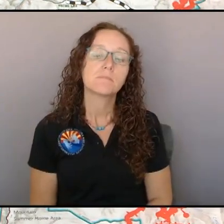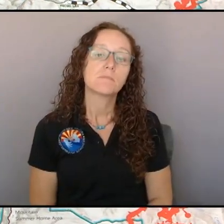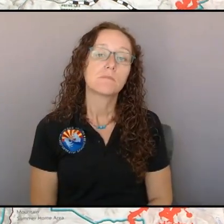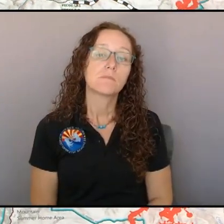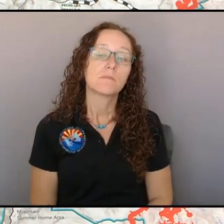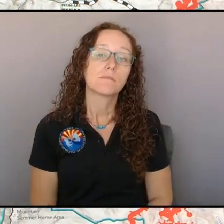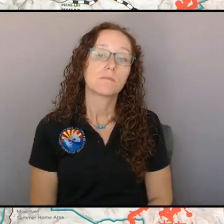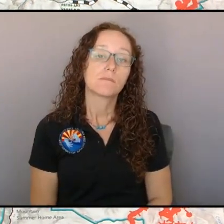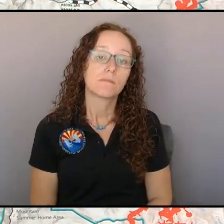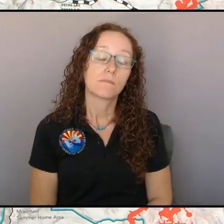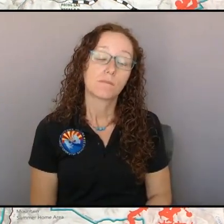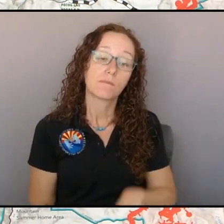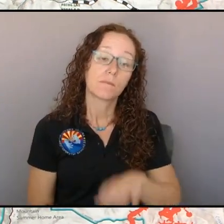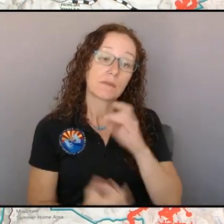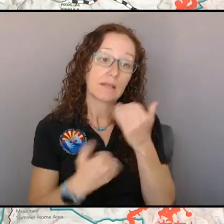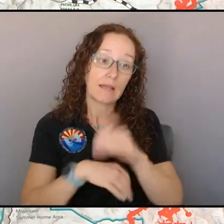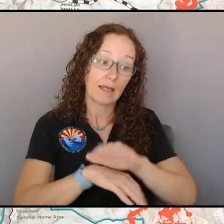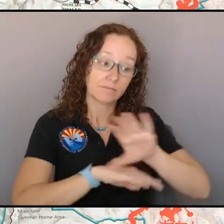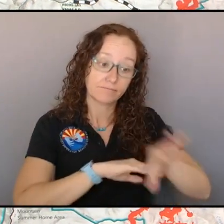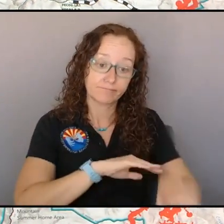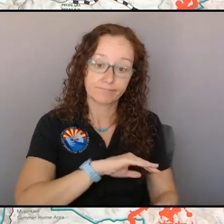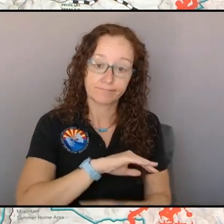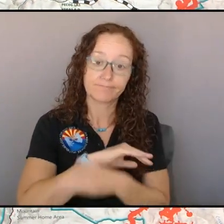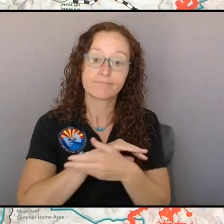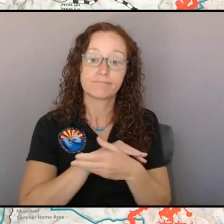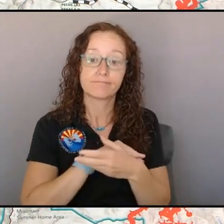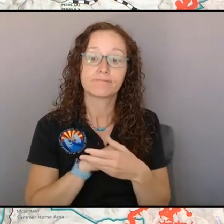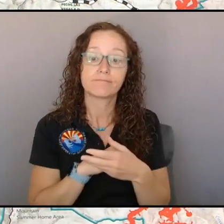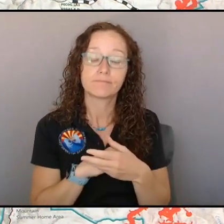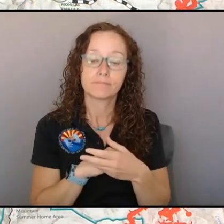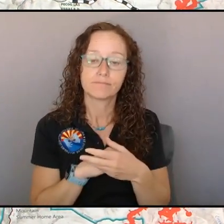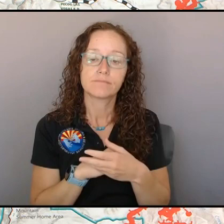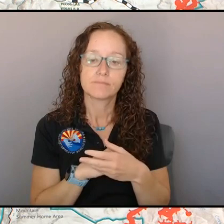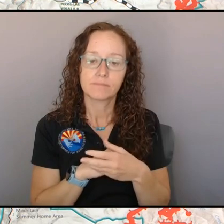this pattern that we have here is basically going